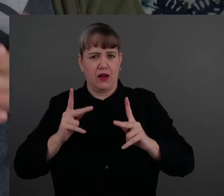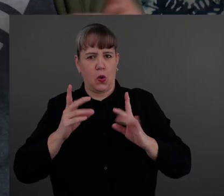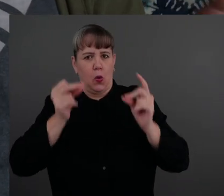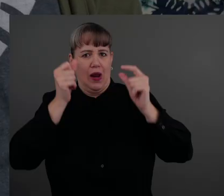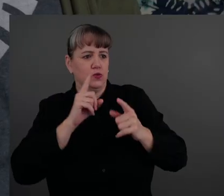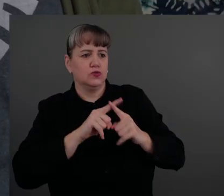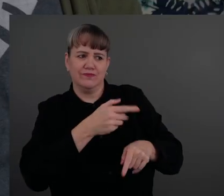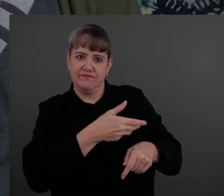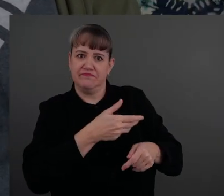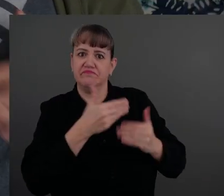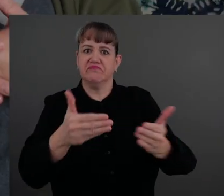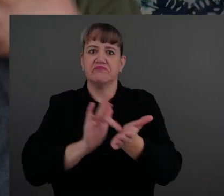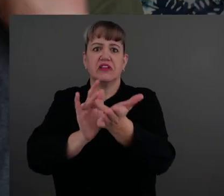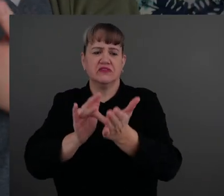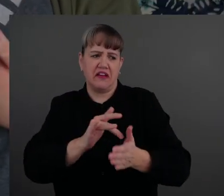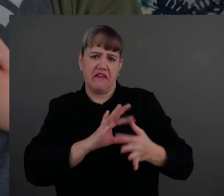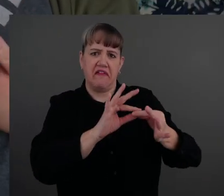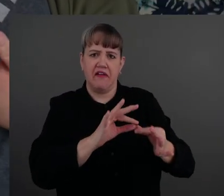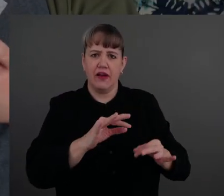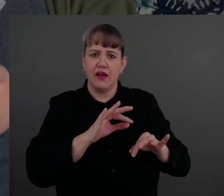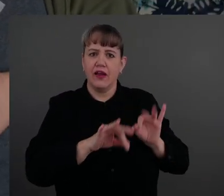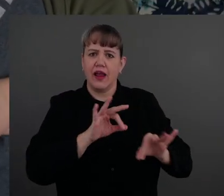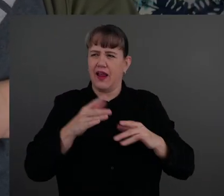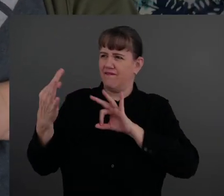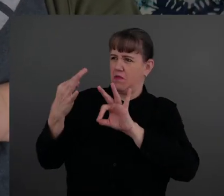got so much feedback about my parenting and assumptions around it.